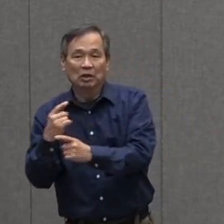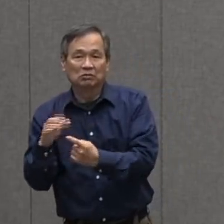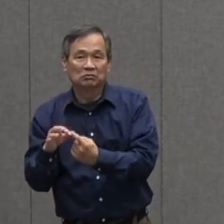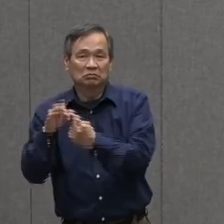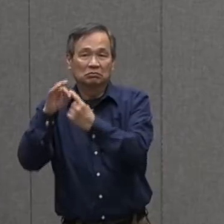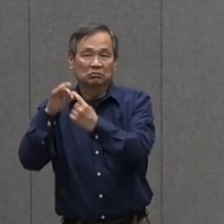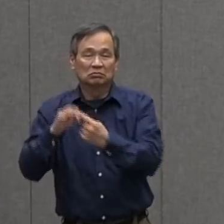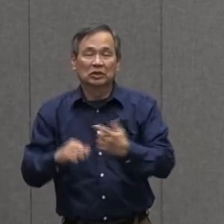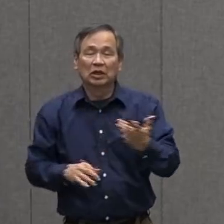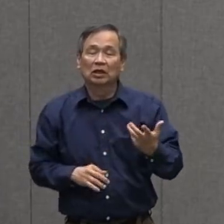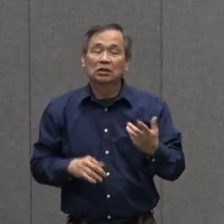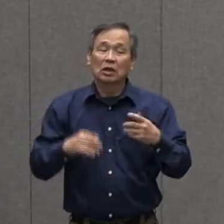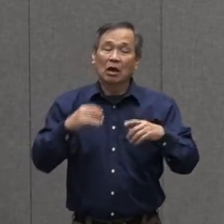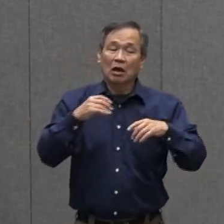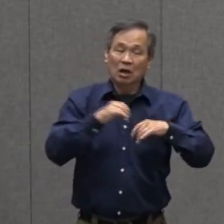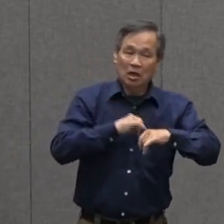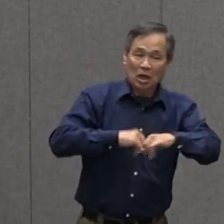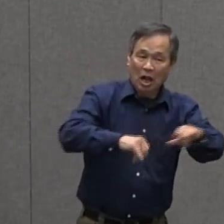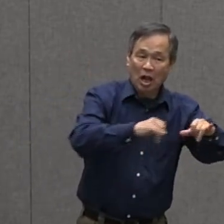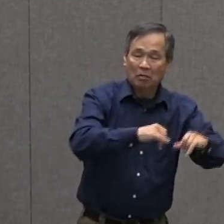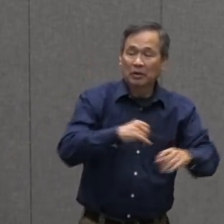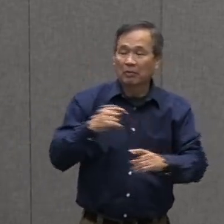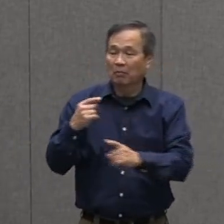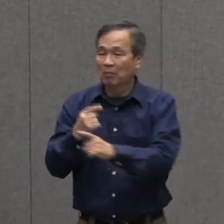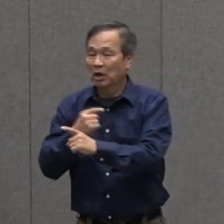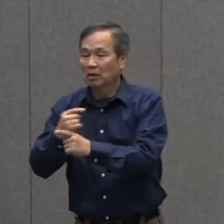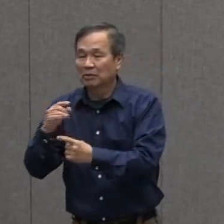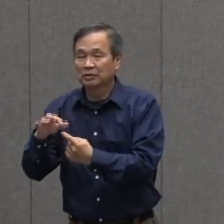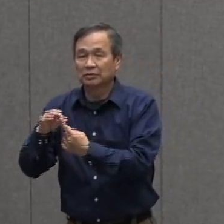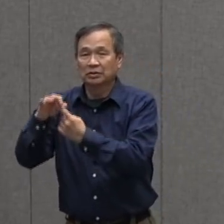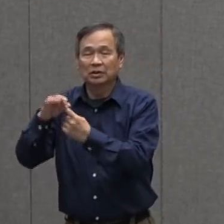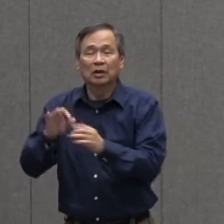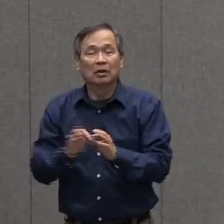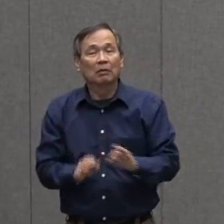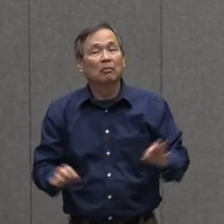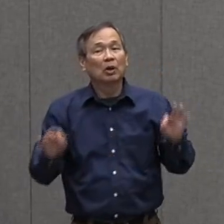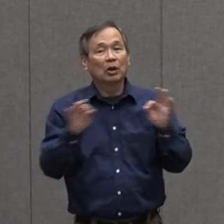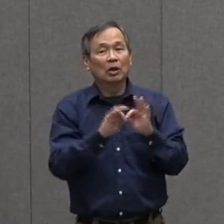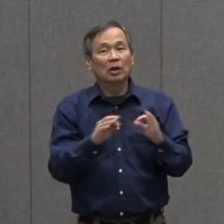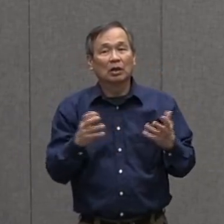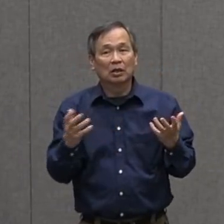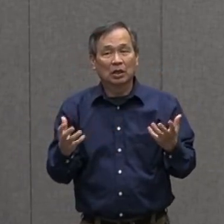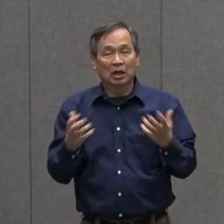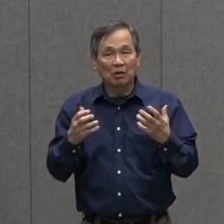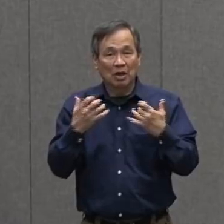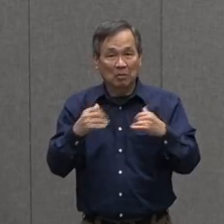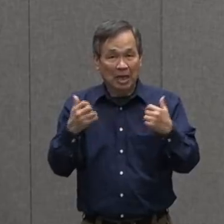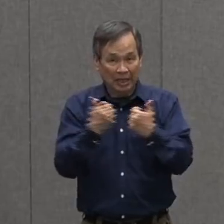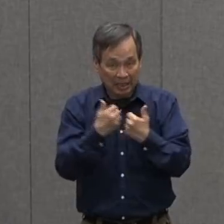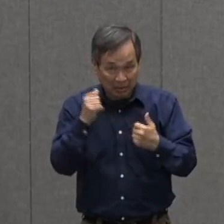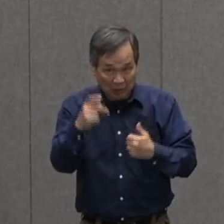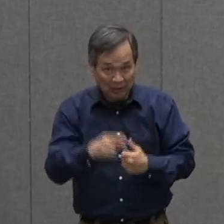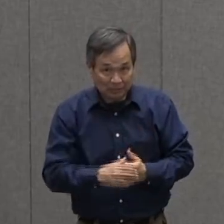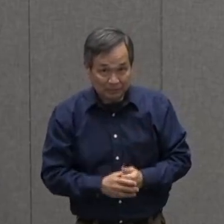Common and proper nouns are so very important. And I would like to play a game with you right now.